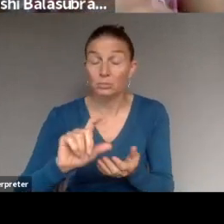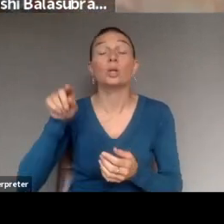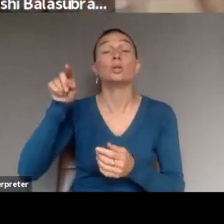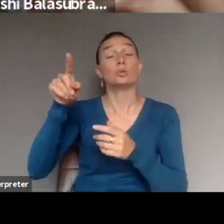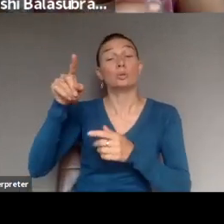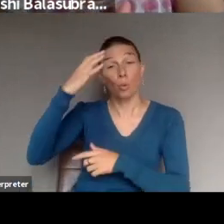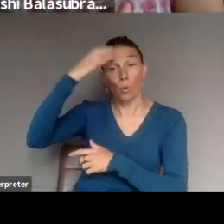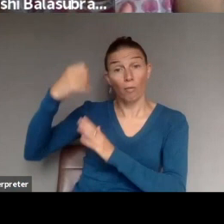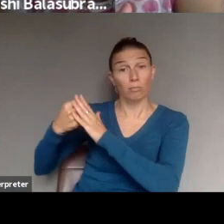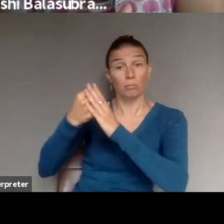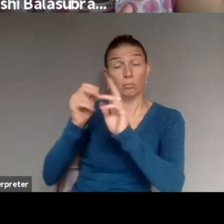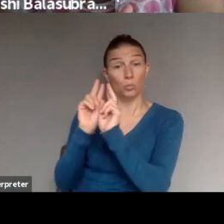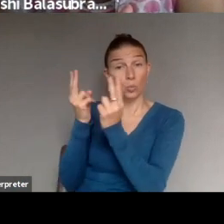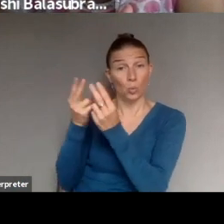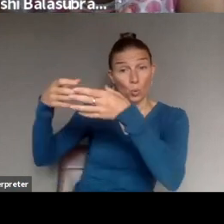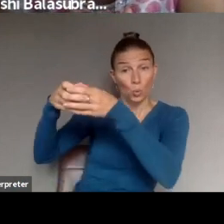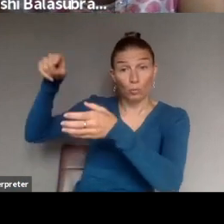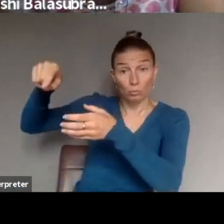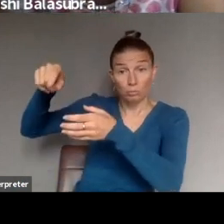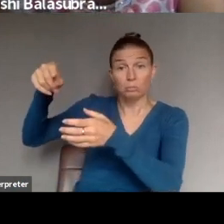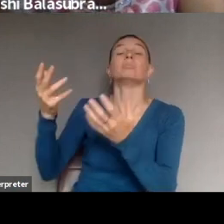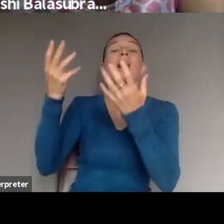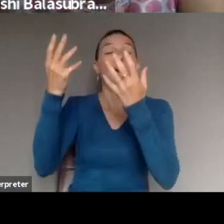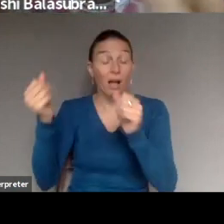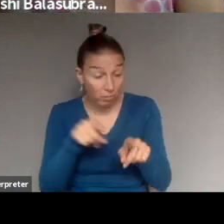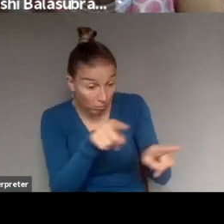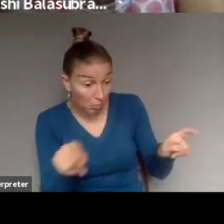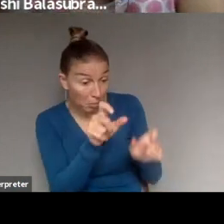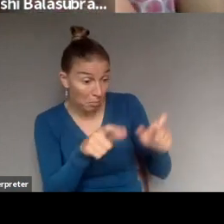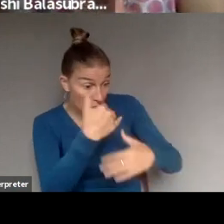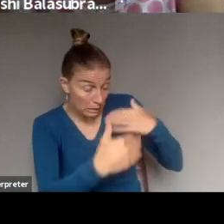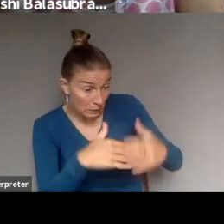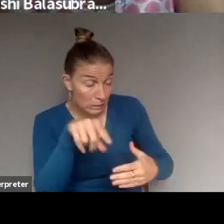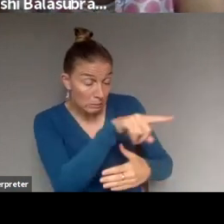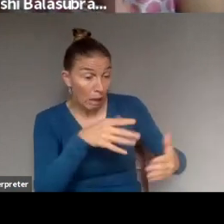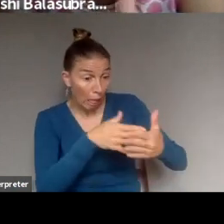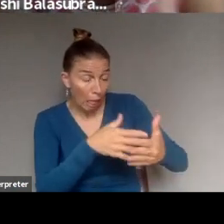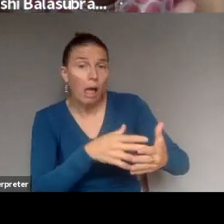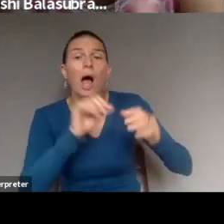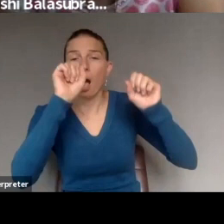accessibility of services for persons with disabilities. At the provincial level the state governments